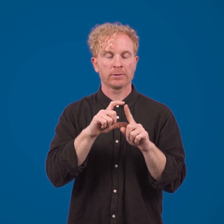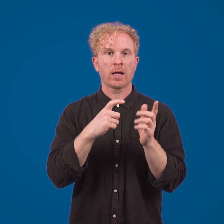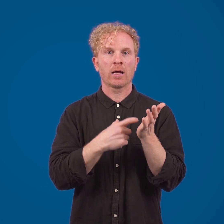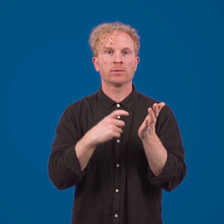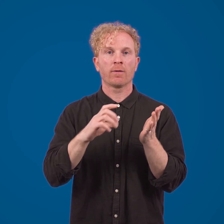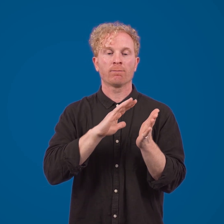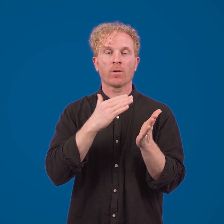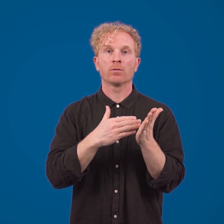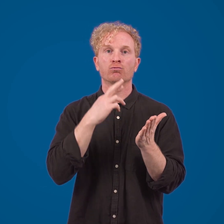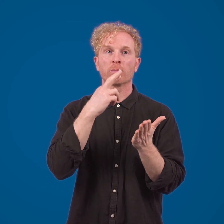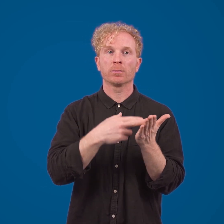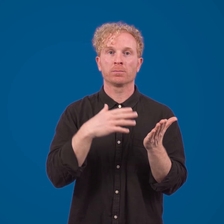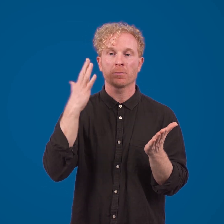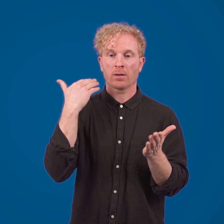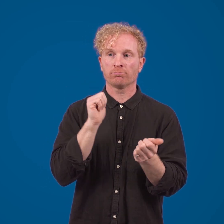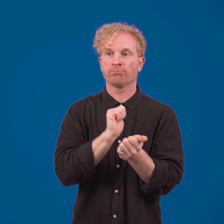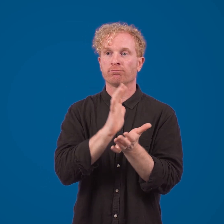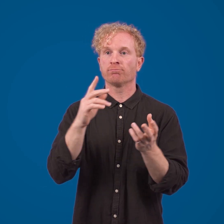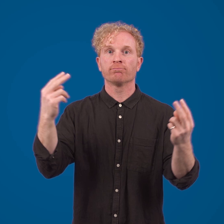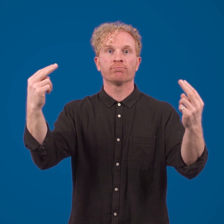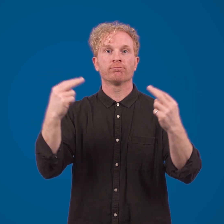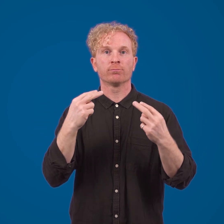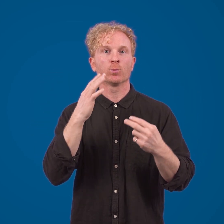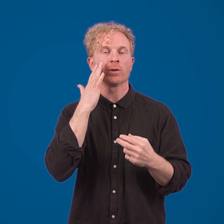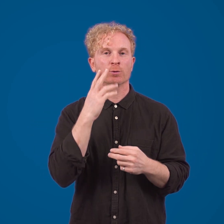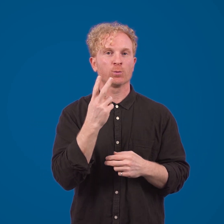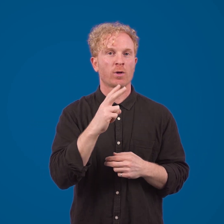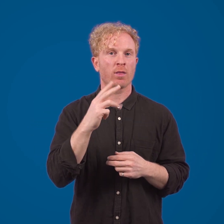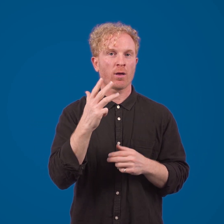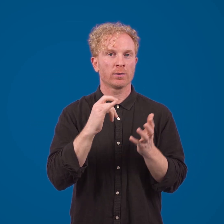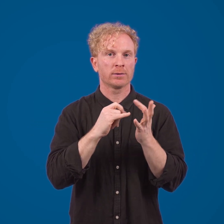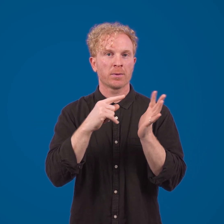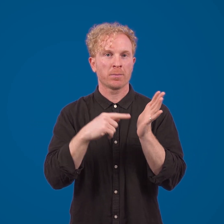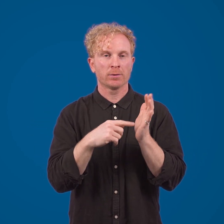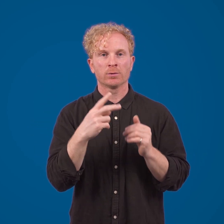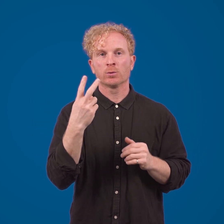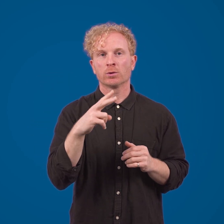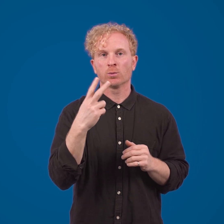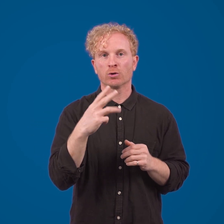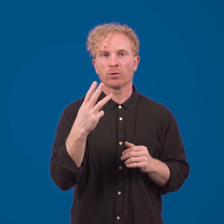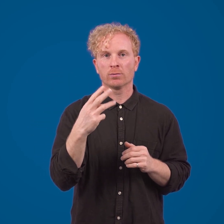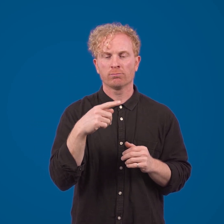The DRC Final Report was released on 29 September 2023.